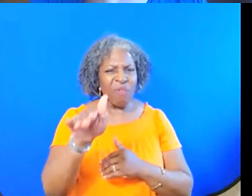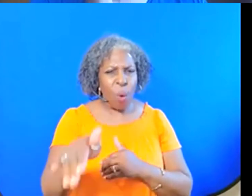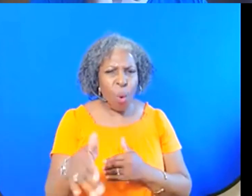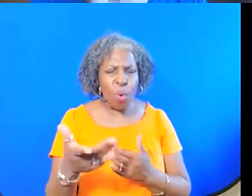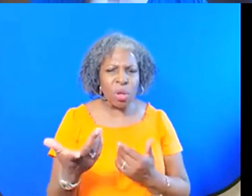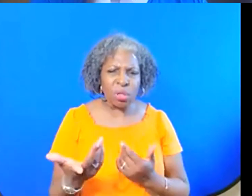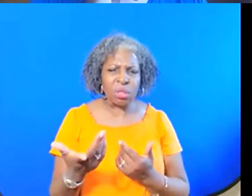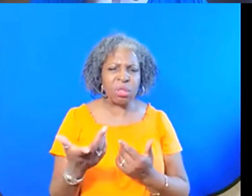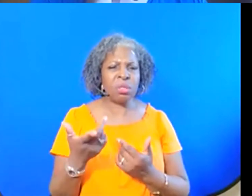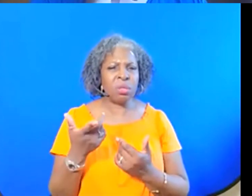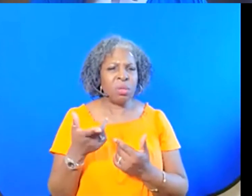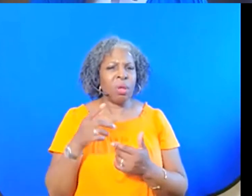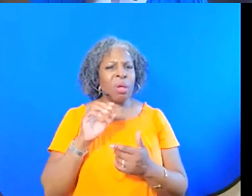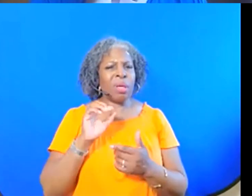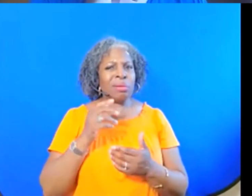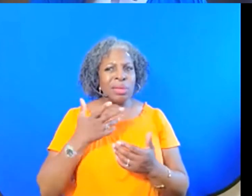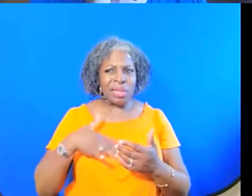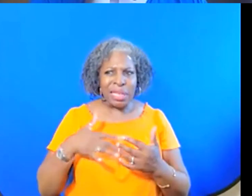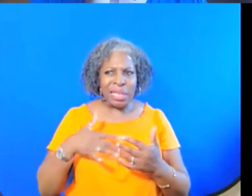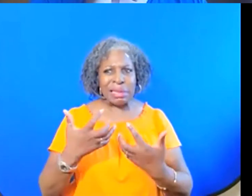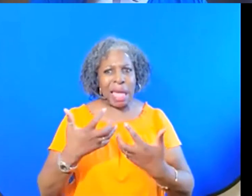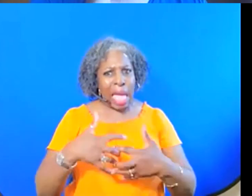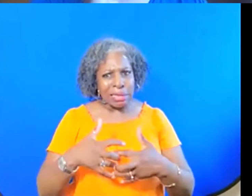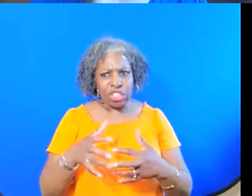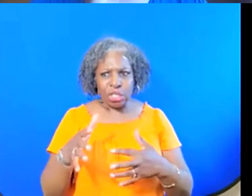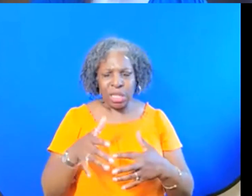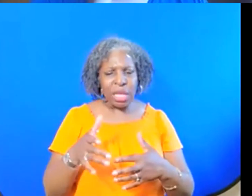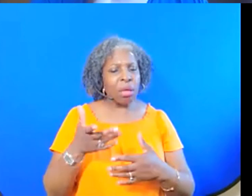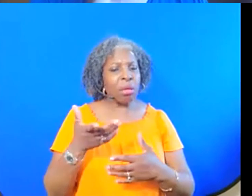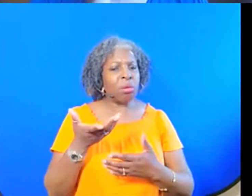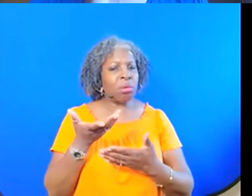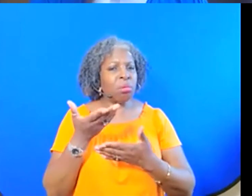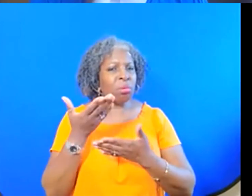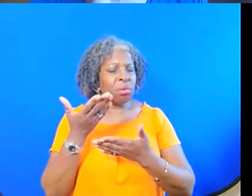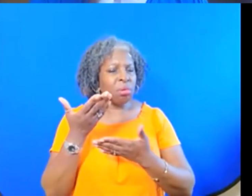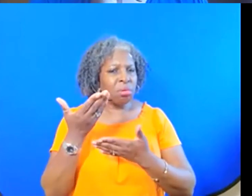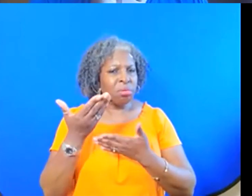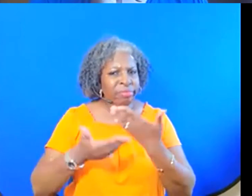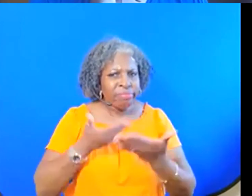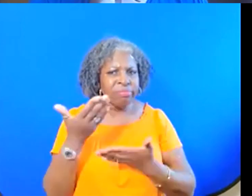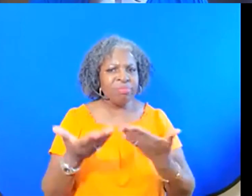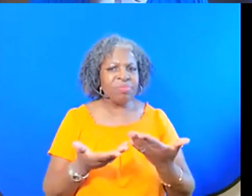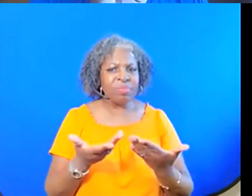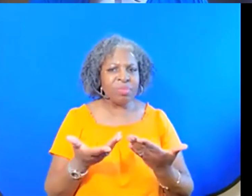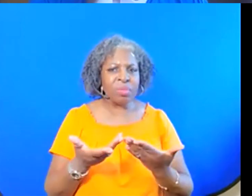it will be an engineer, for example, talking. So, I'm - so I'm saying I've got this idea.